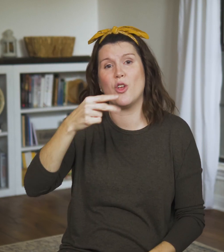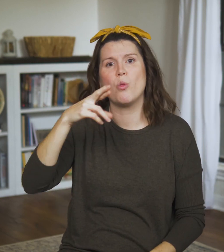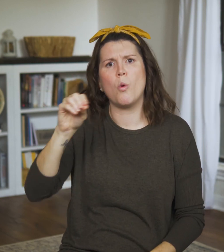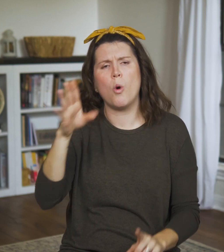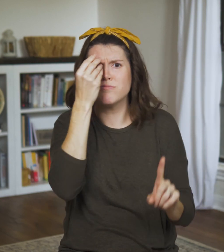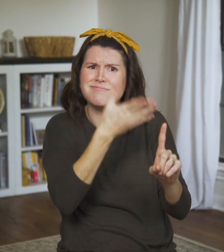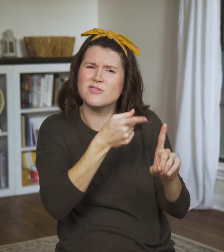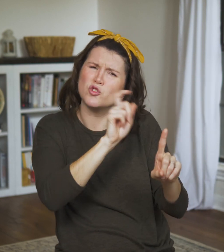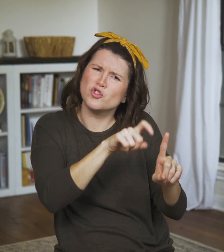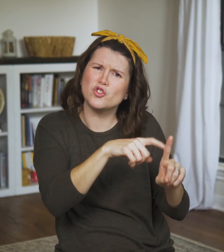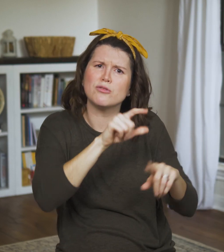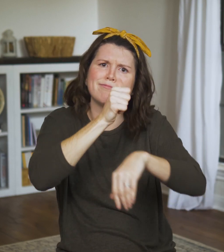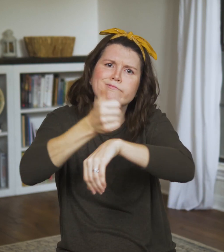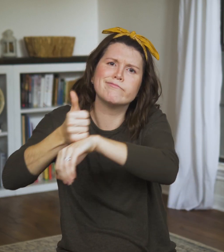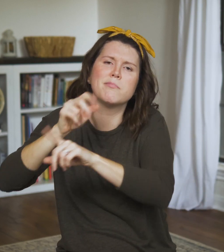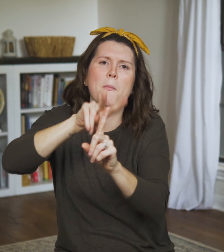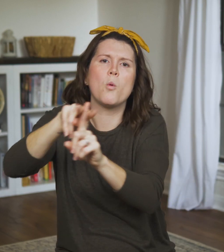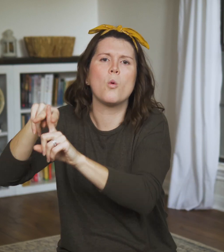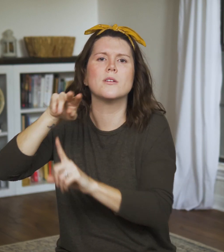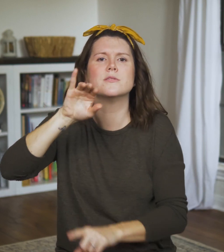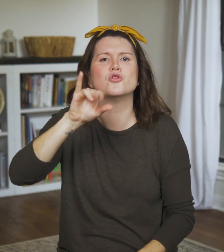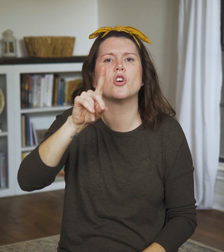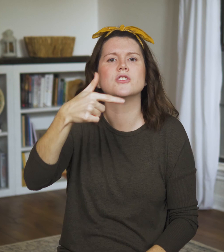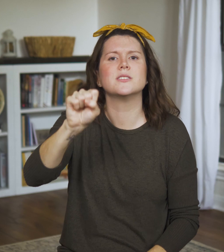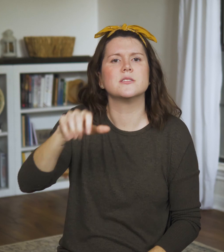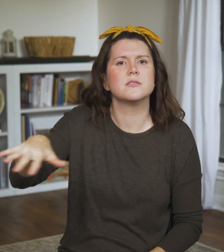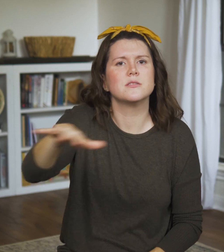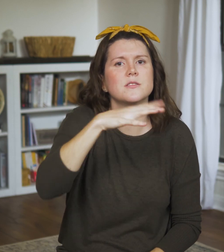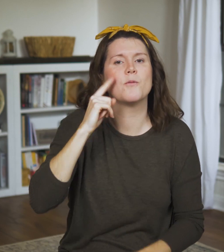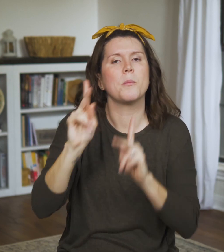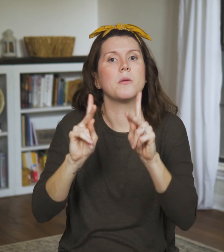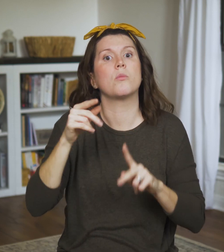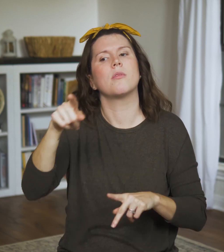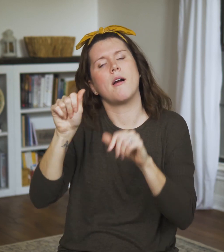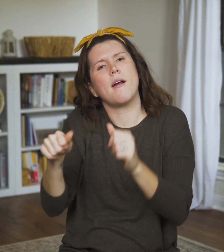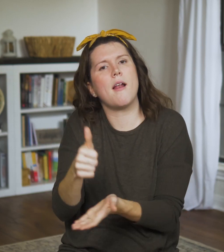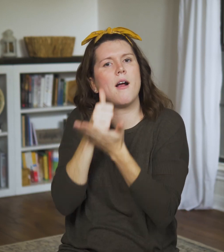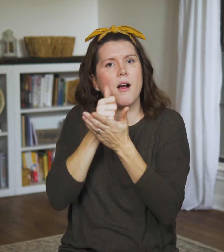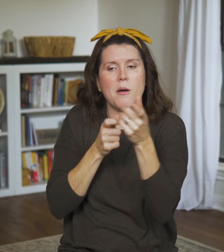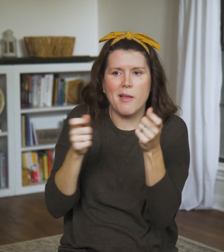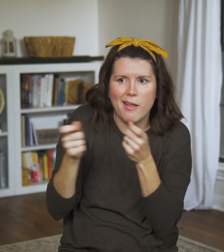In chapter 27 we see a unique situation.